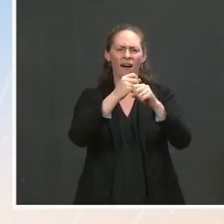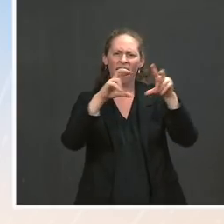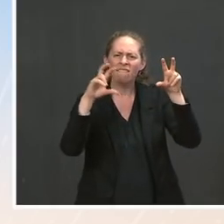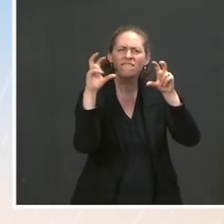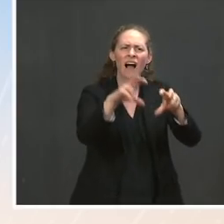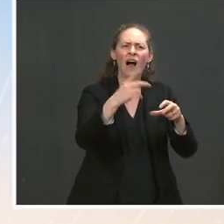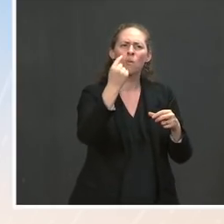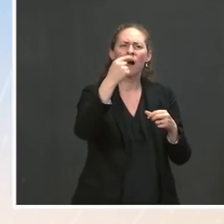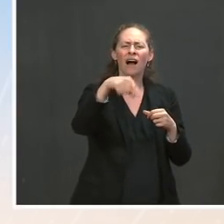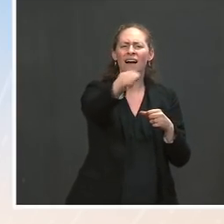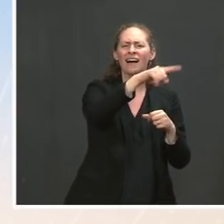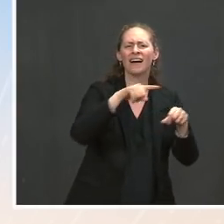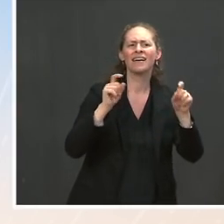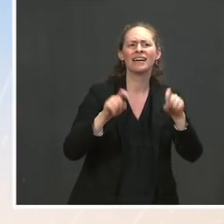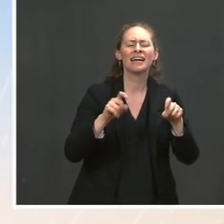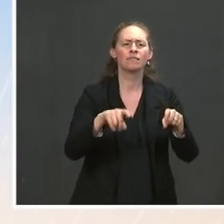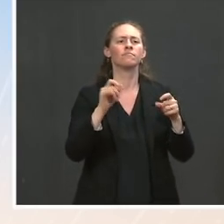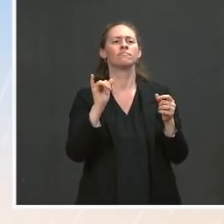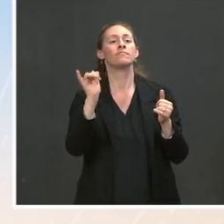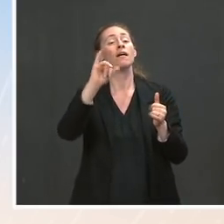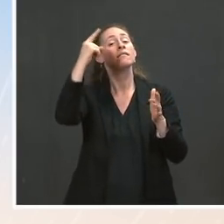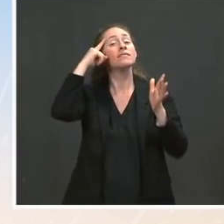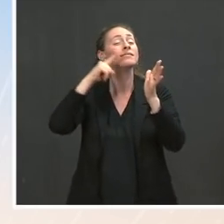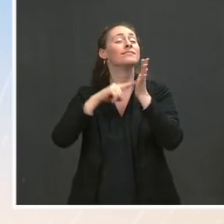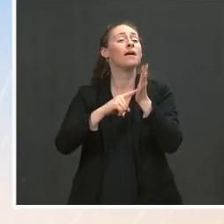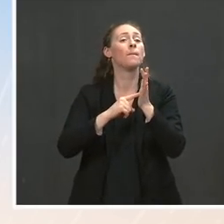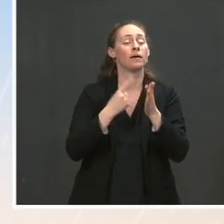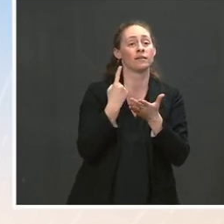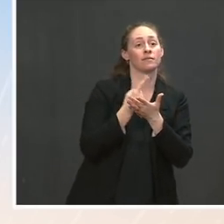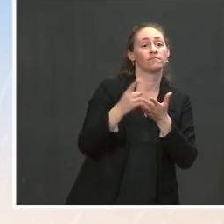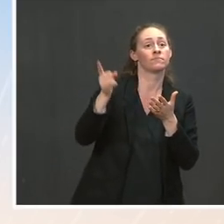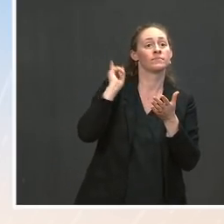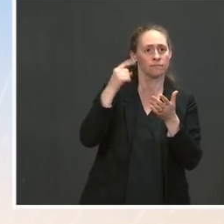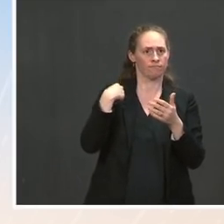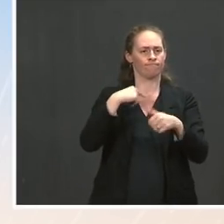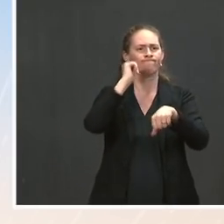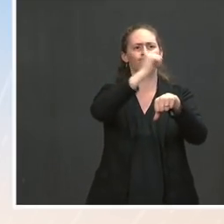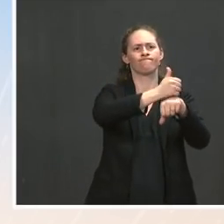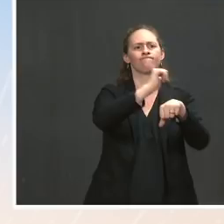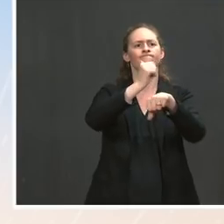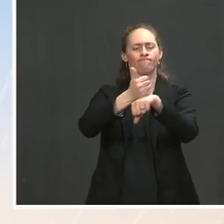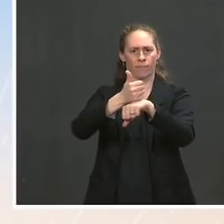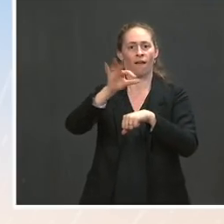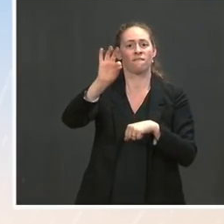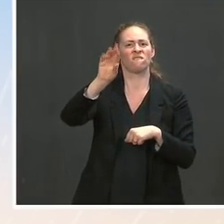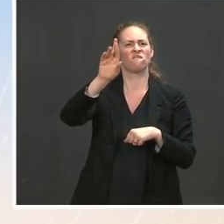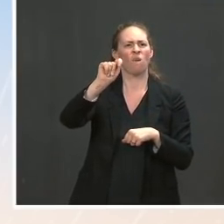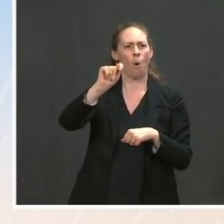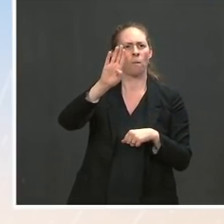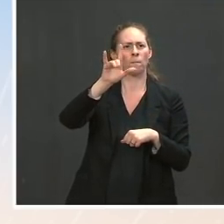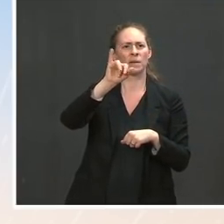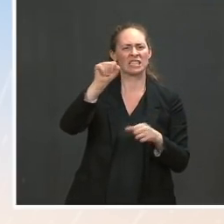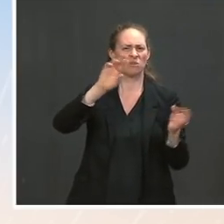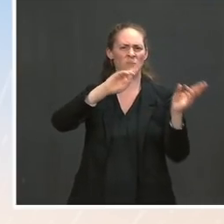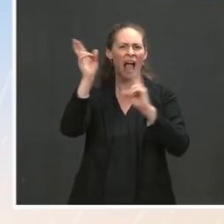a number of new facilities online from Fort Bliss, where there are 5,000 beds, to Lackland Air Force Base, where there are 350 beds,